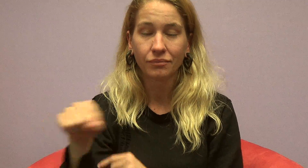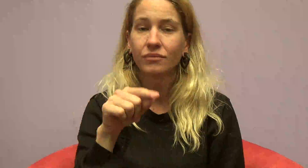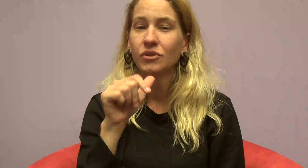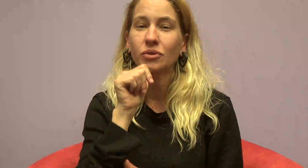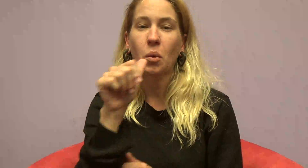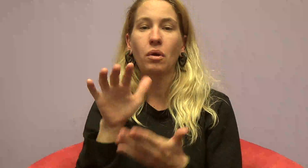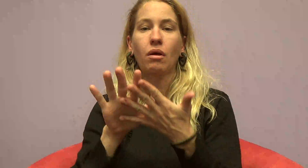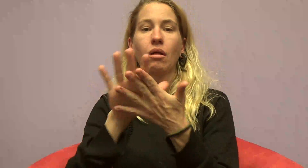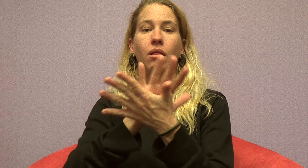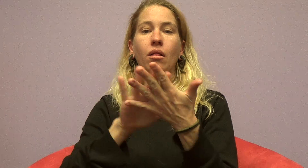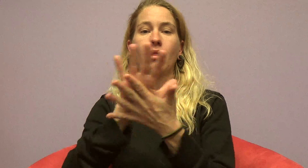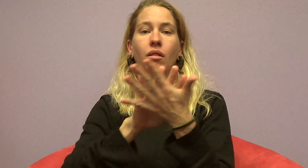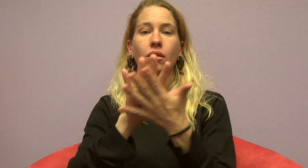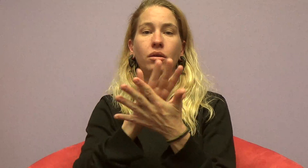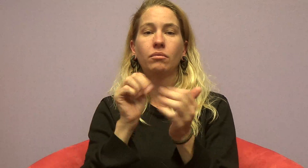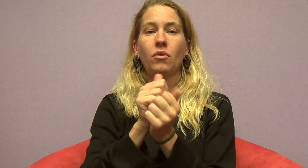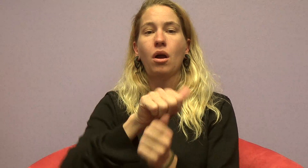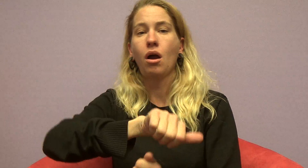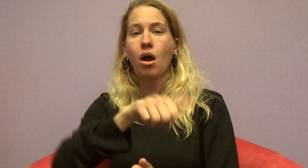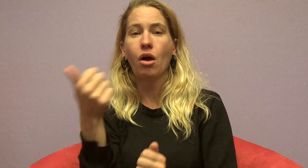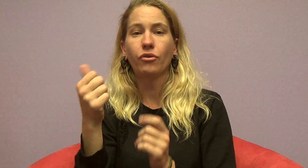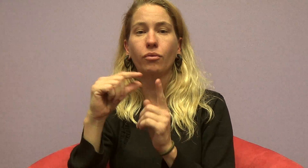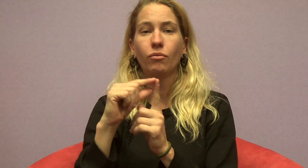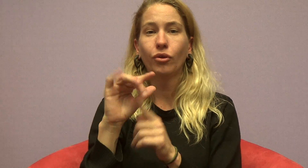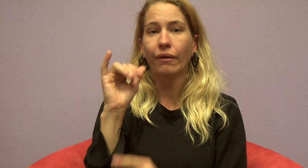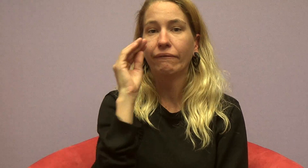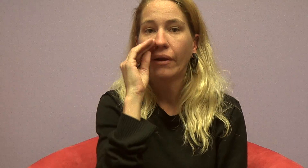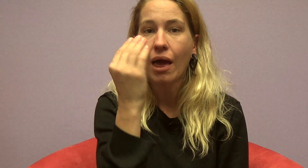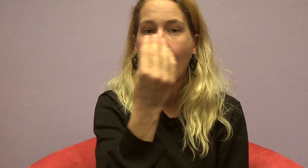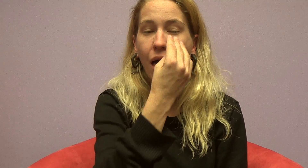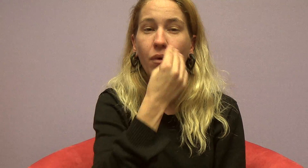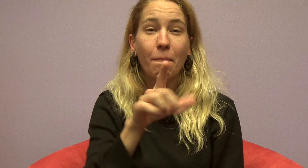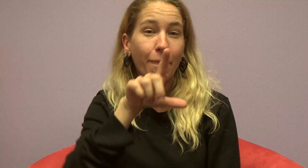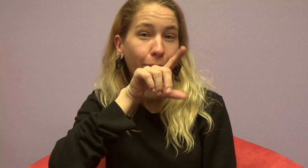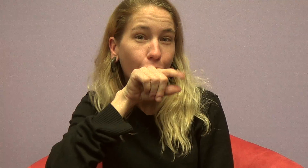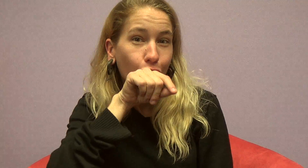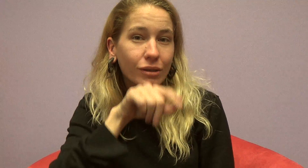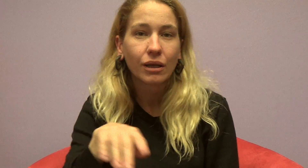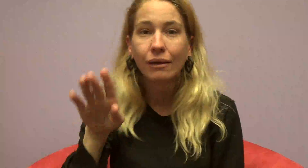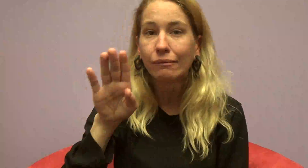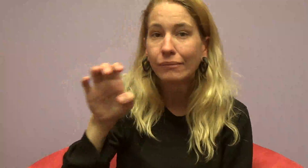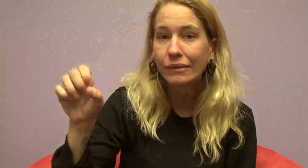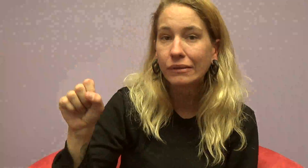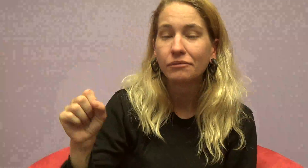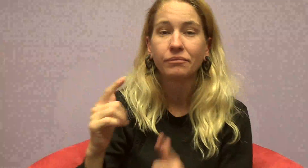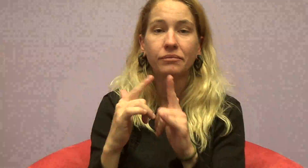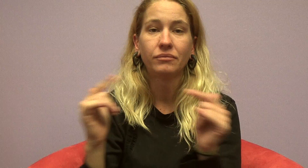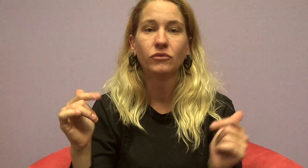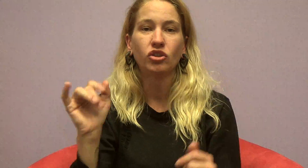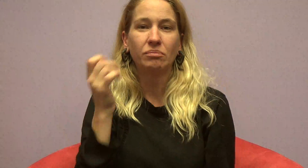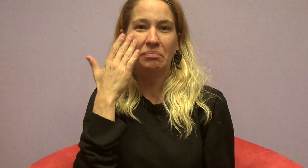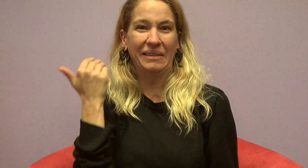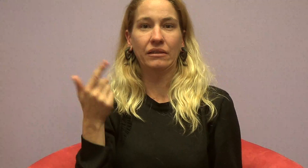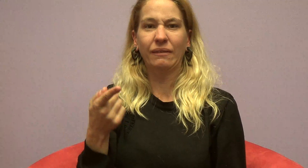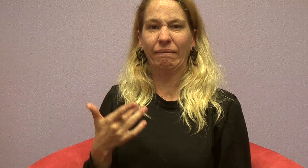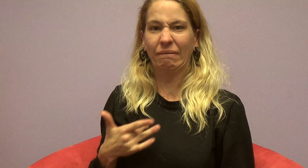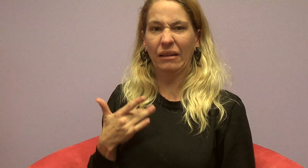Don't camouflage those terms with different words such as flower, birds, bees, etc., just because you don't